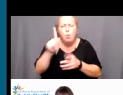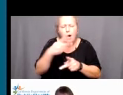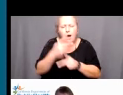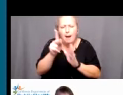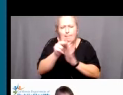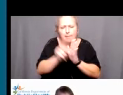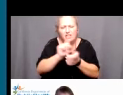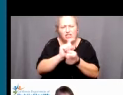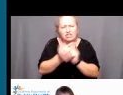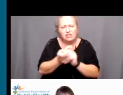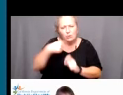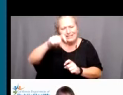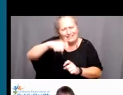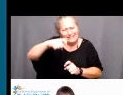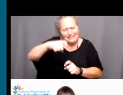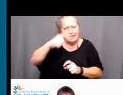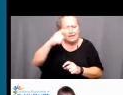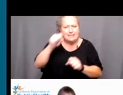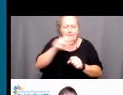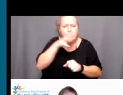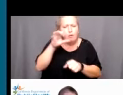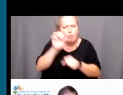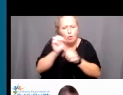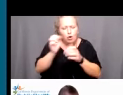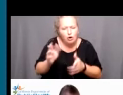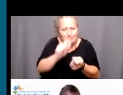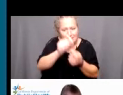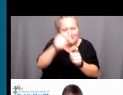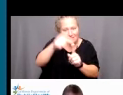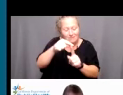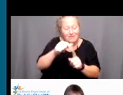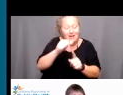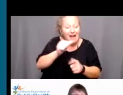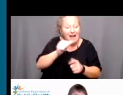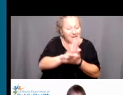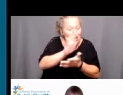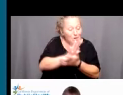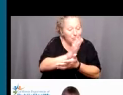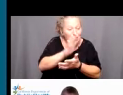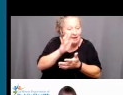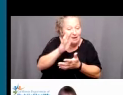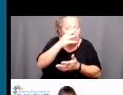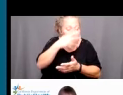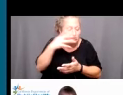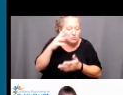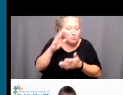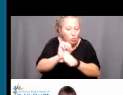needed to farmworkers and particularly undocumented workers can report unsafe working